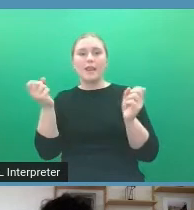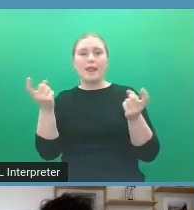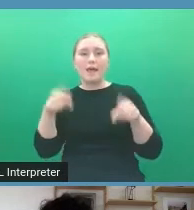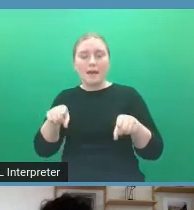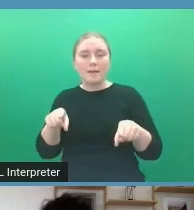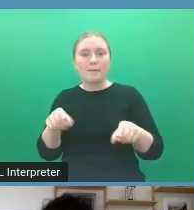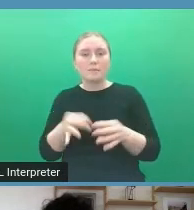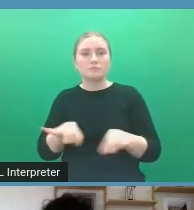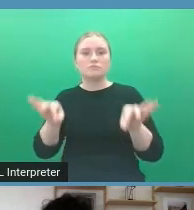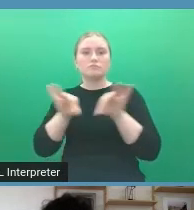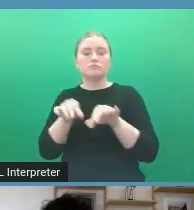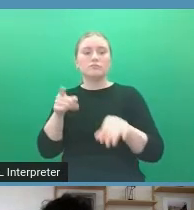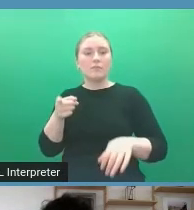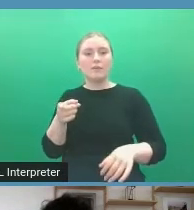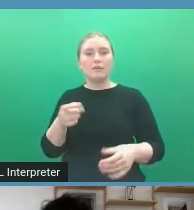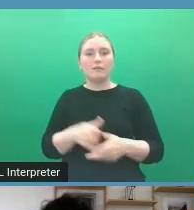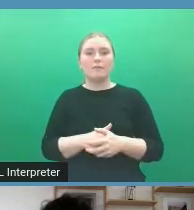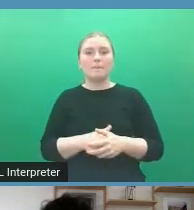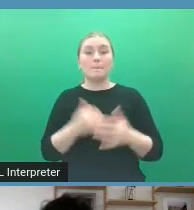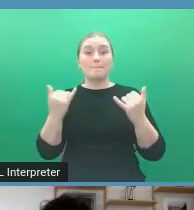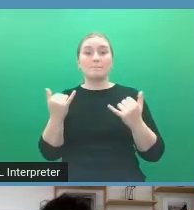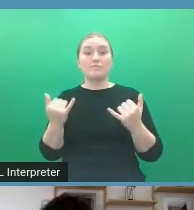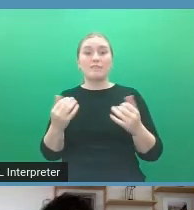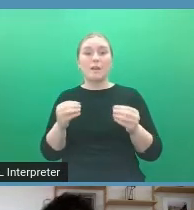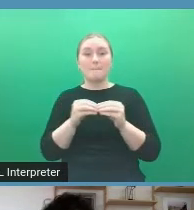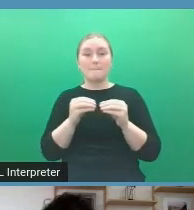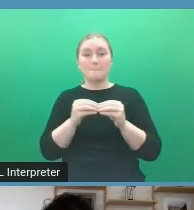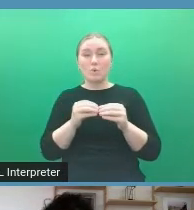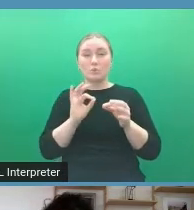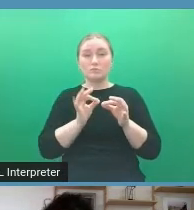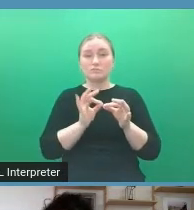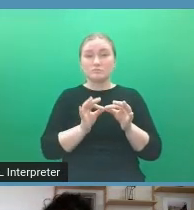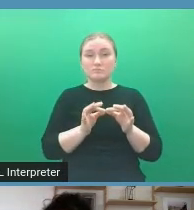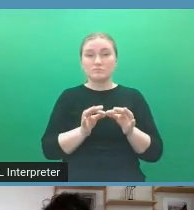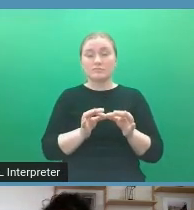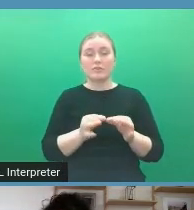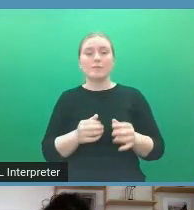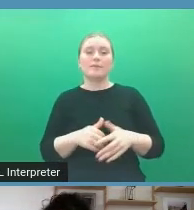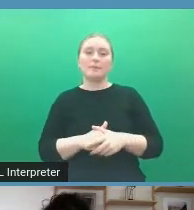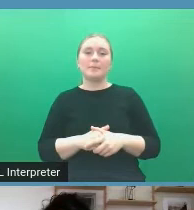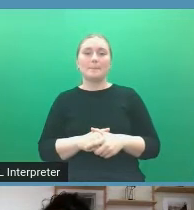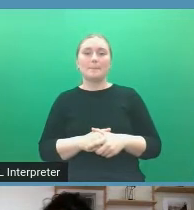add more interpretation than we could fit on the artifact label. Additionally, because it's image